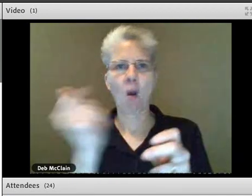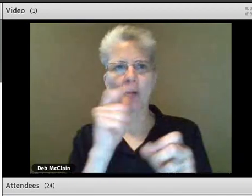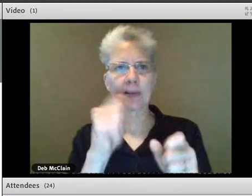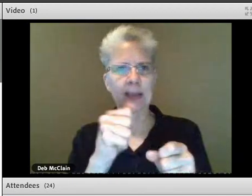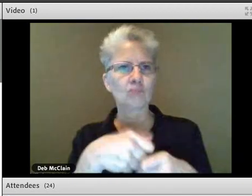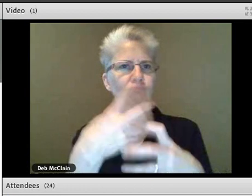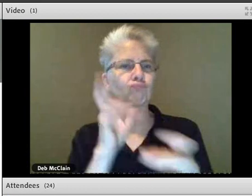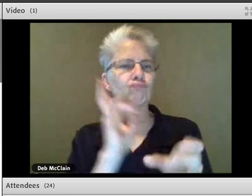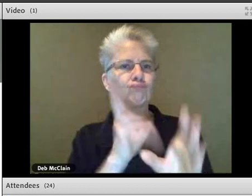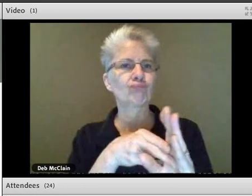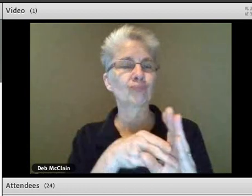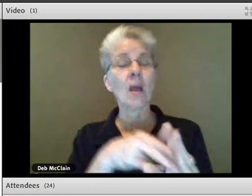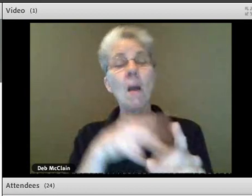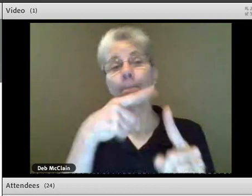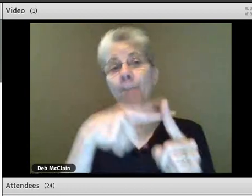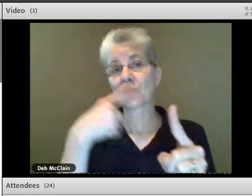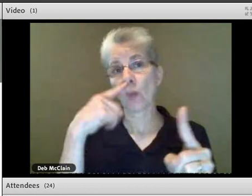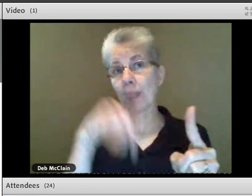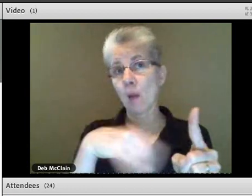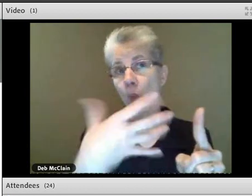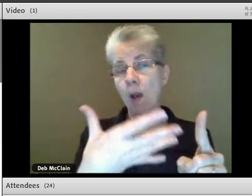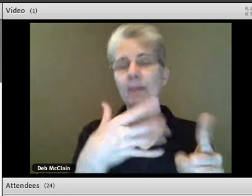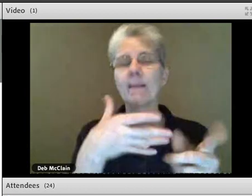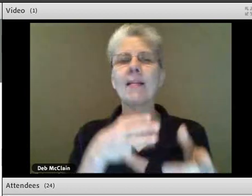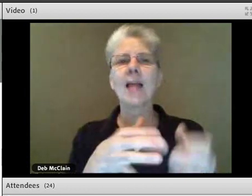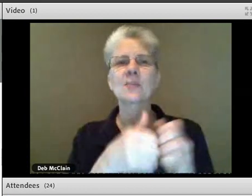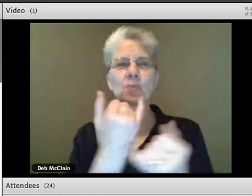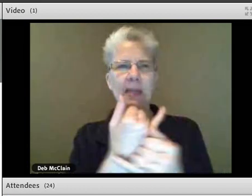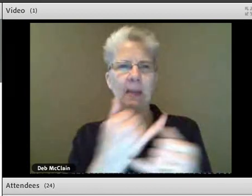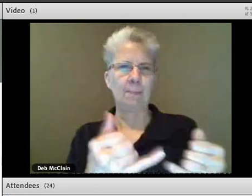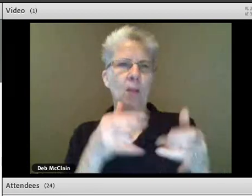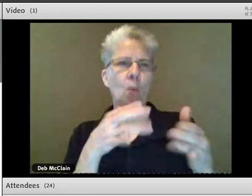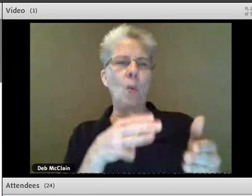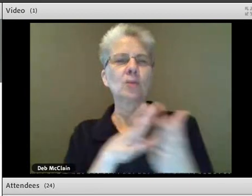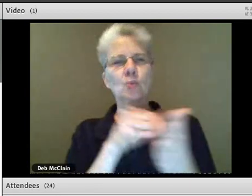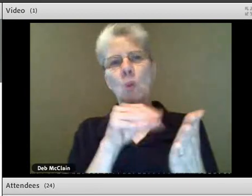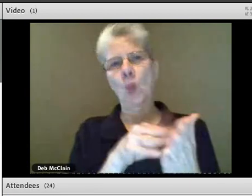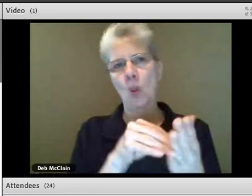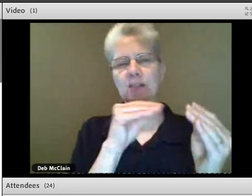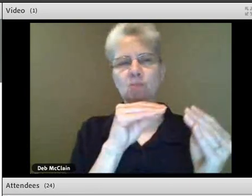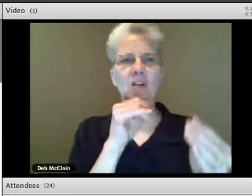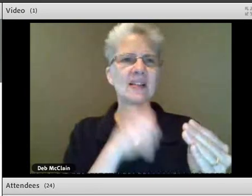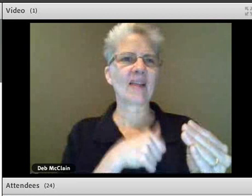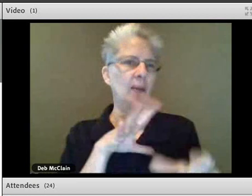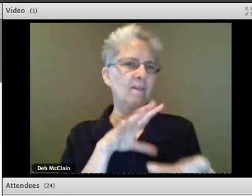The pros for that is, it allows the most independent way of learning. The instructor doesn't have to be involved.